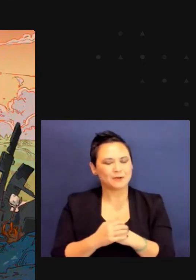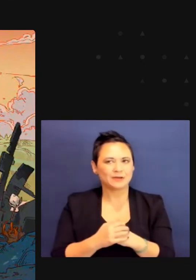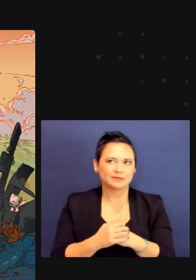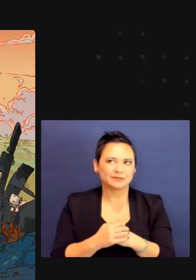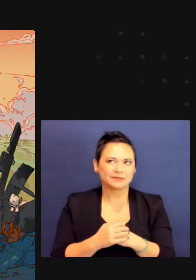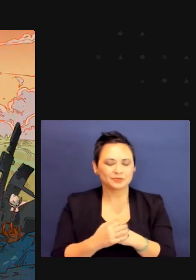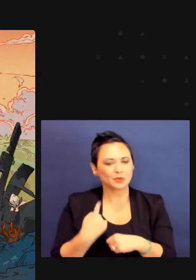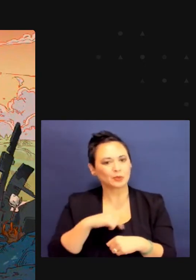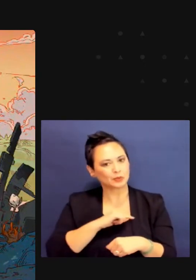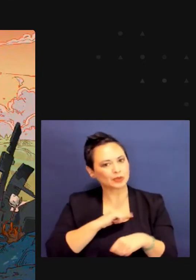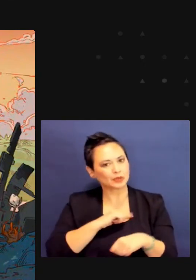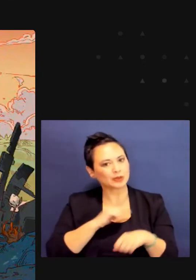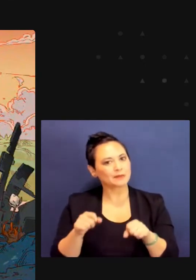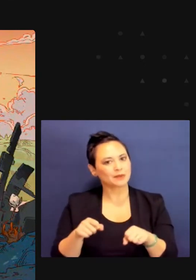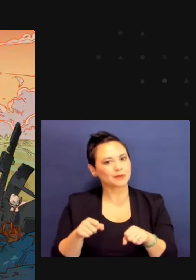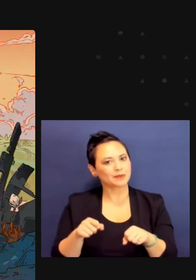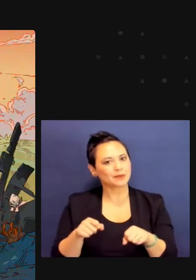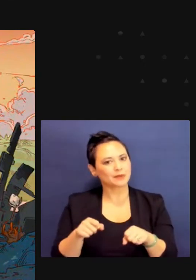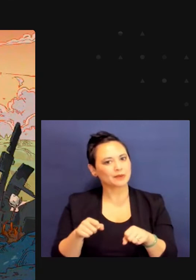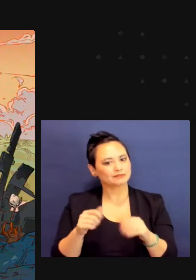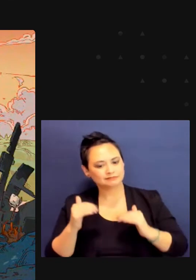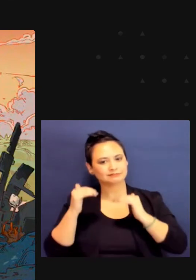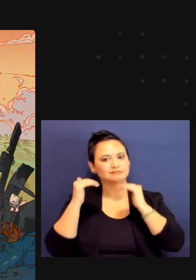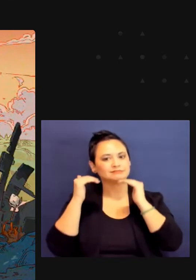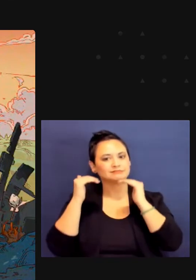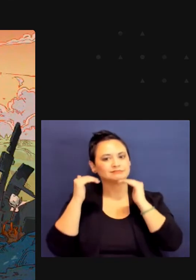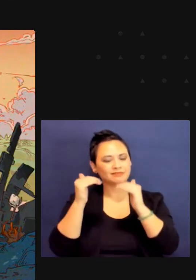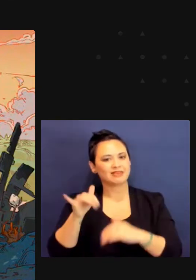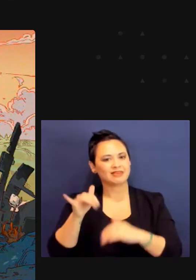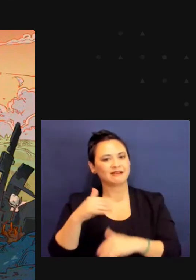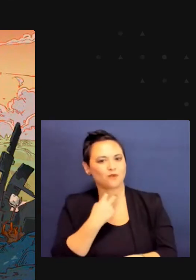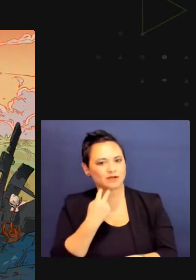We are able to incorporate and use that as information for planning,